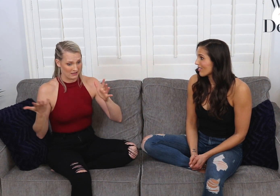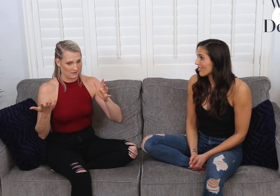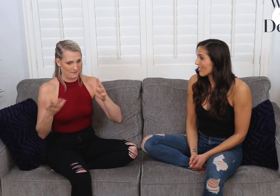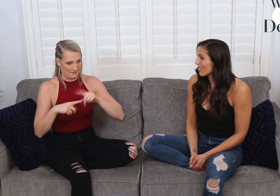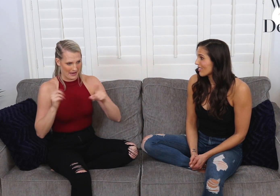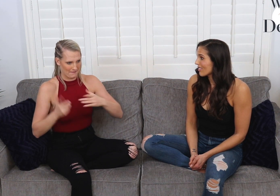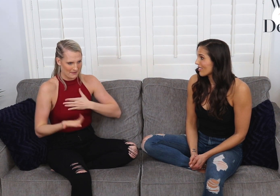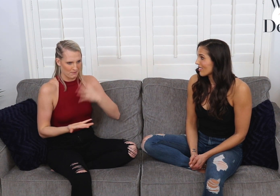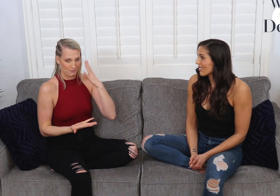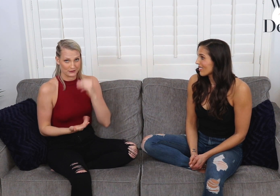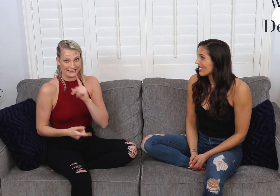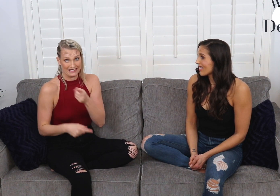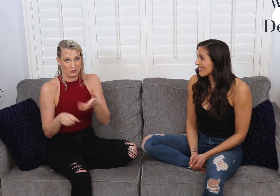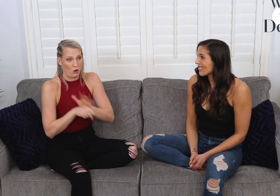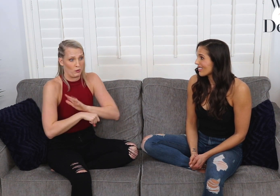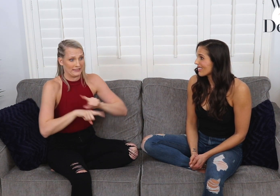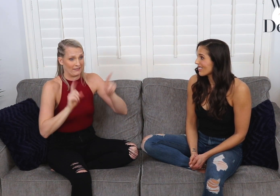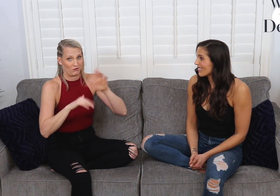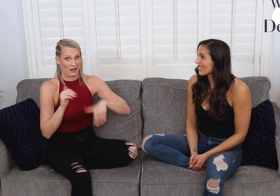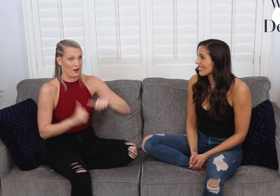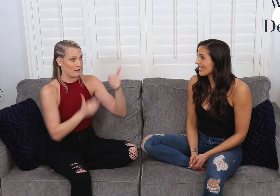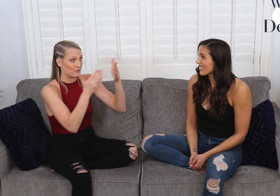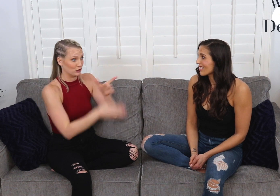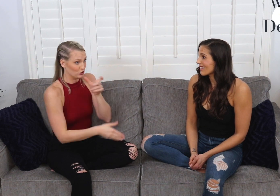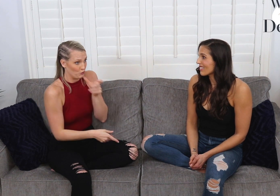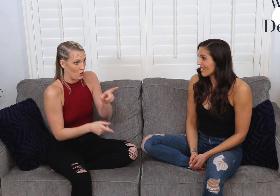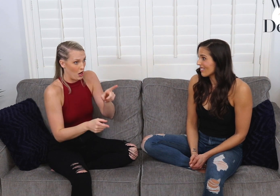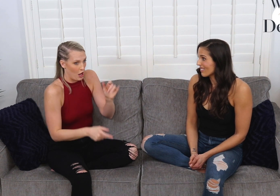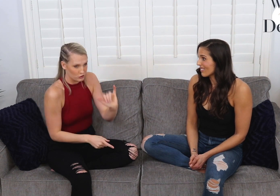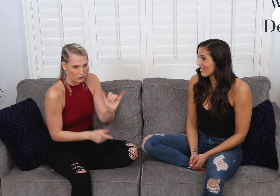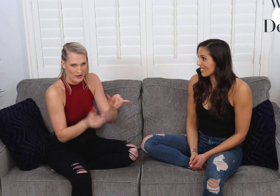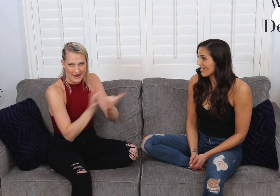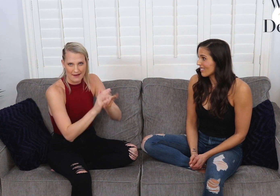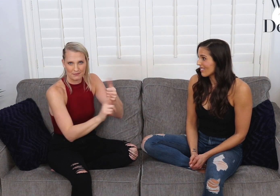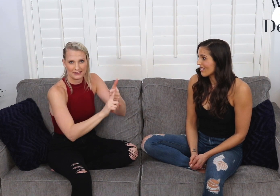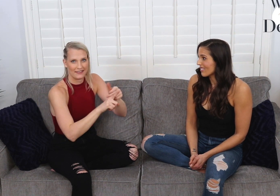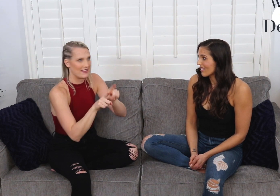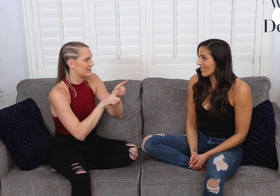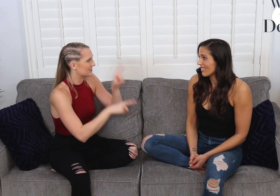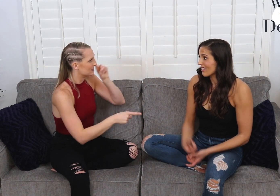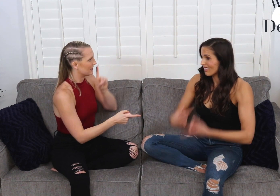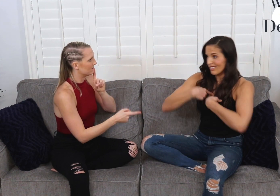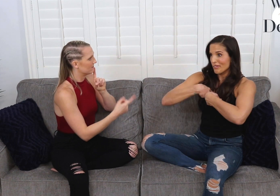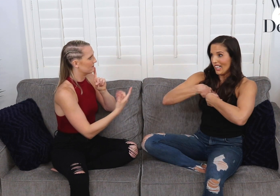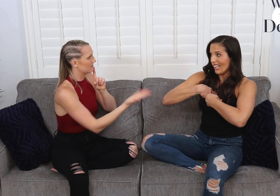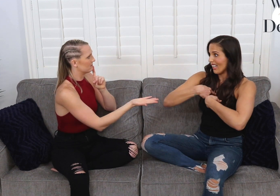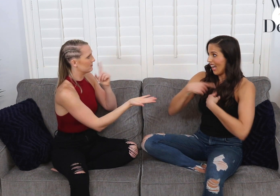yet, my experience can be completely different than another person who also identifies themselves as Deaf.